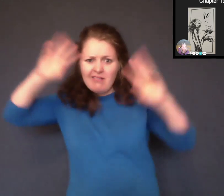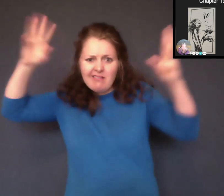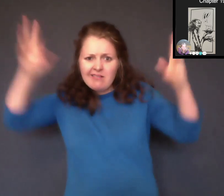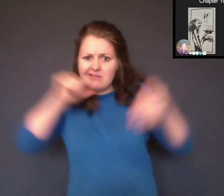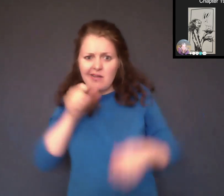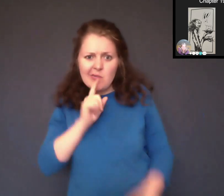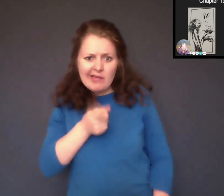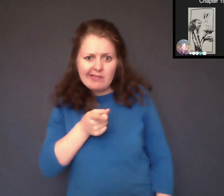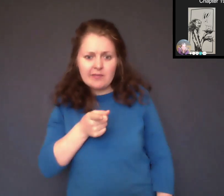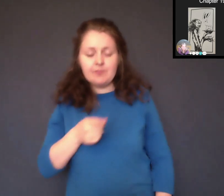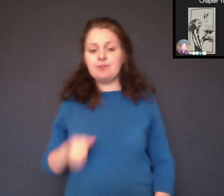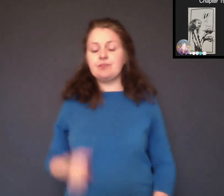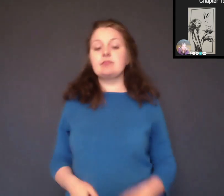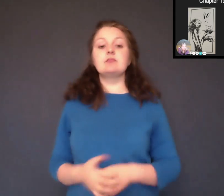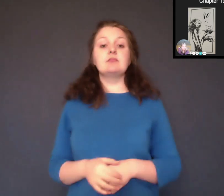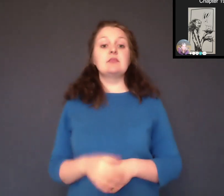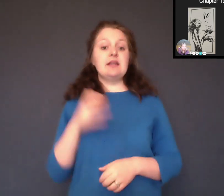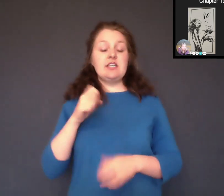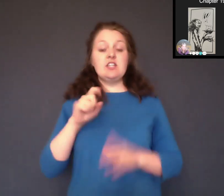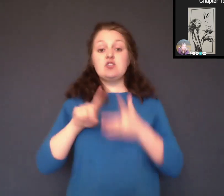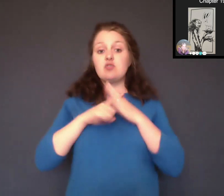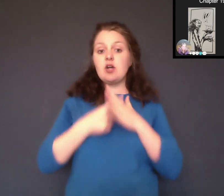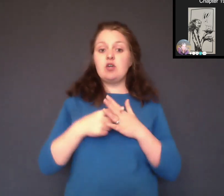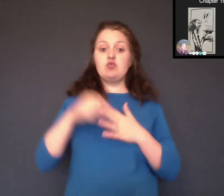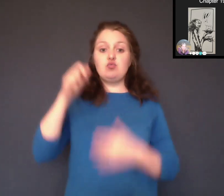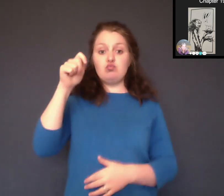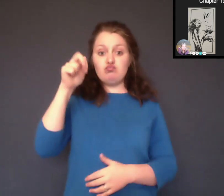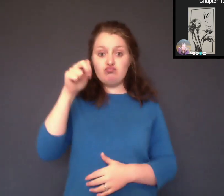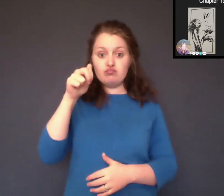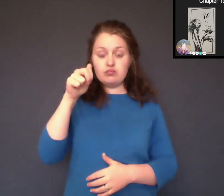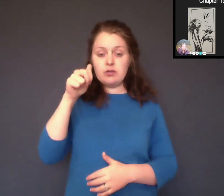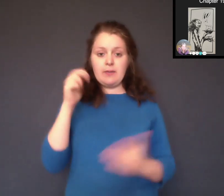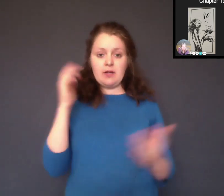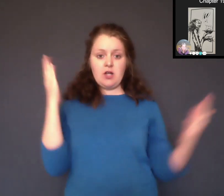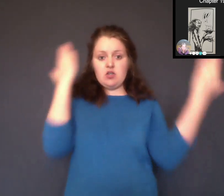he started toward the bottom of the stairs but before he reached it a dark figure flitted in